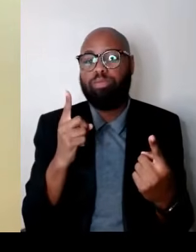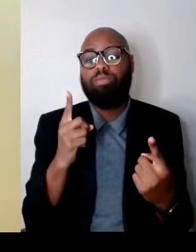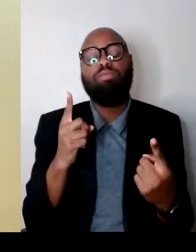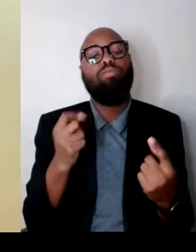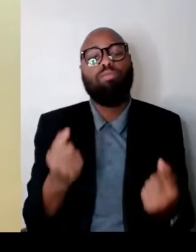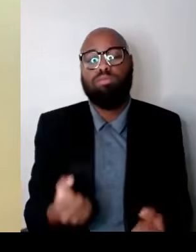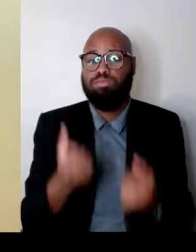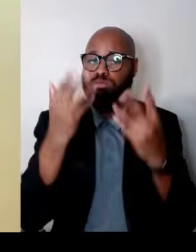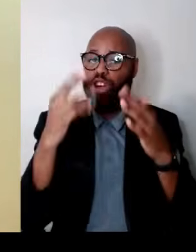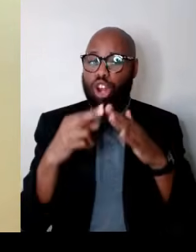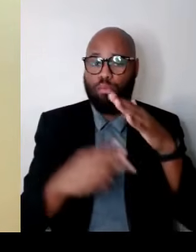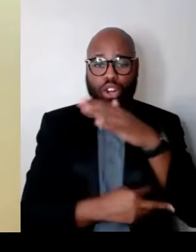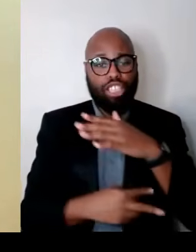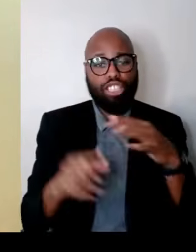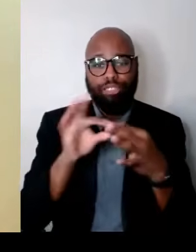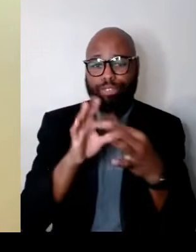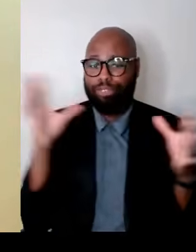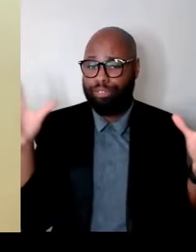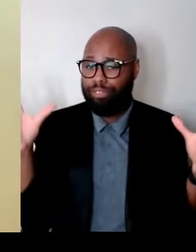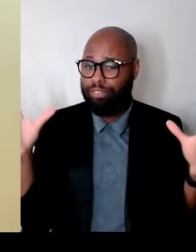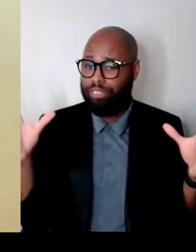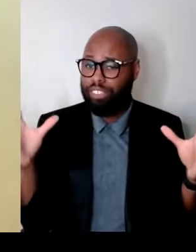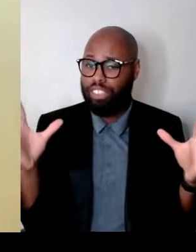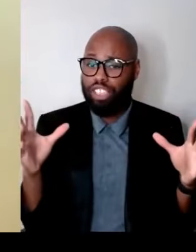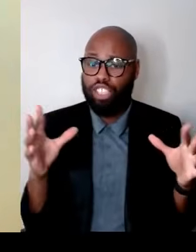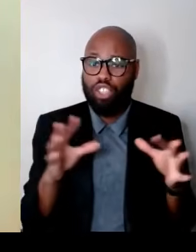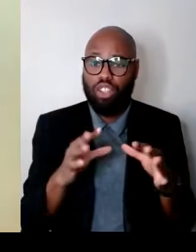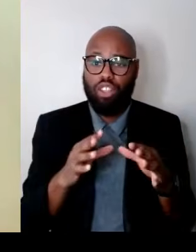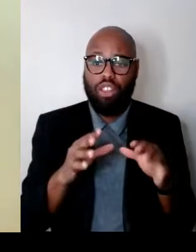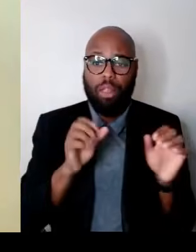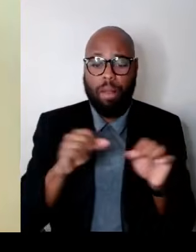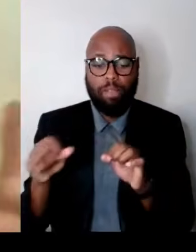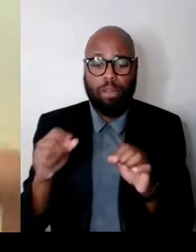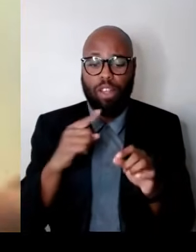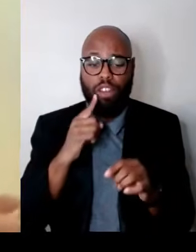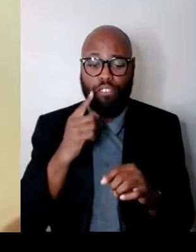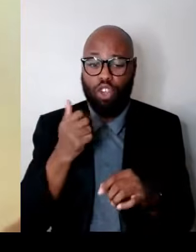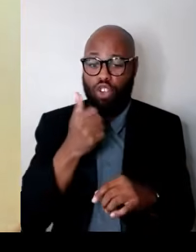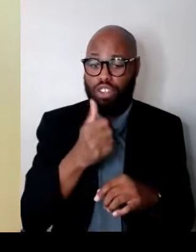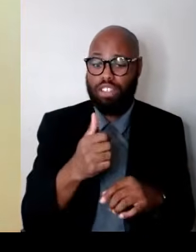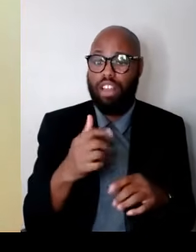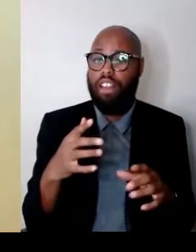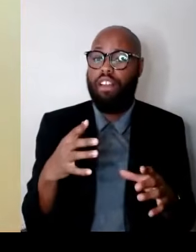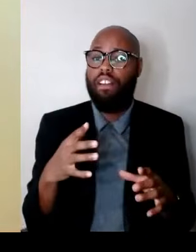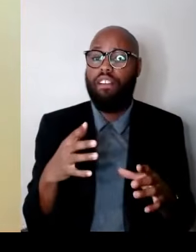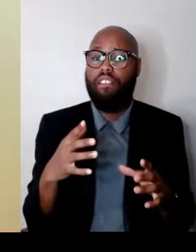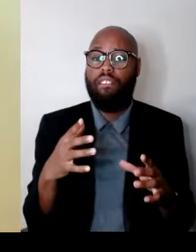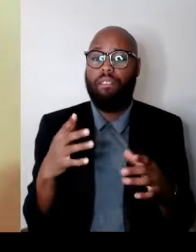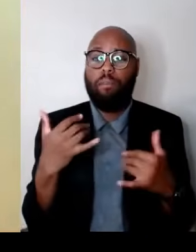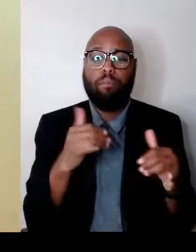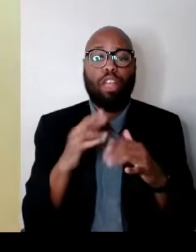You eliminate the possibility of yourself playing a role in creating a path for those people